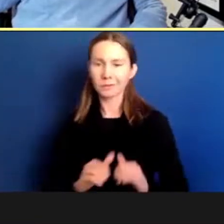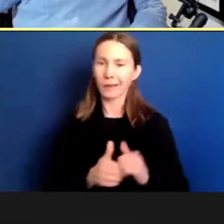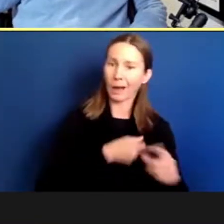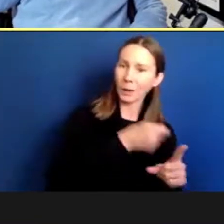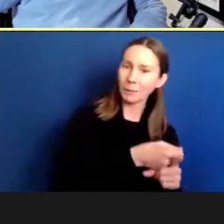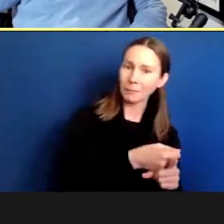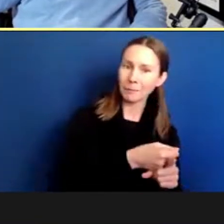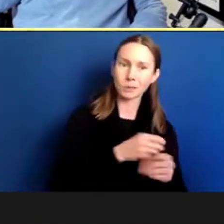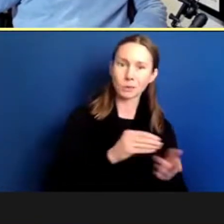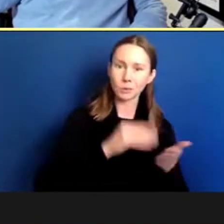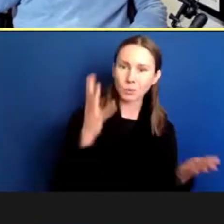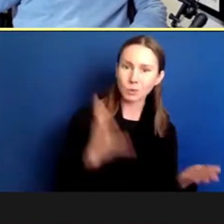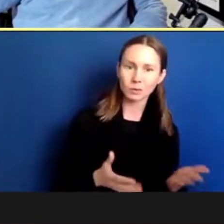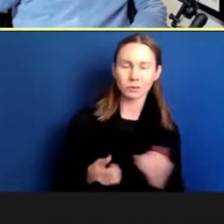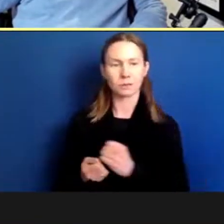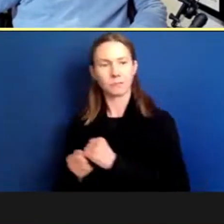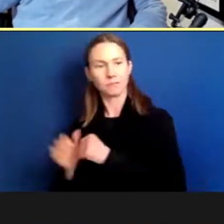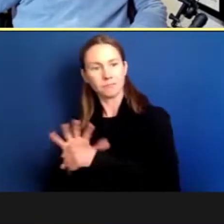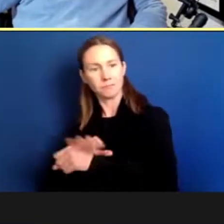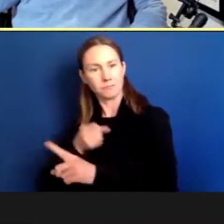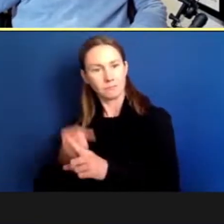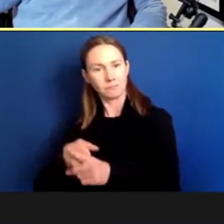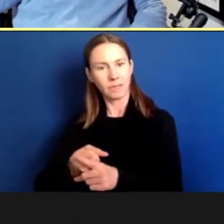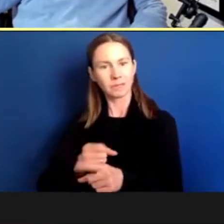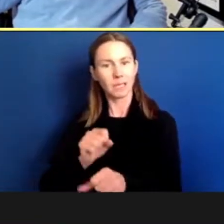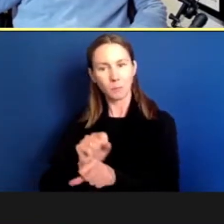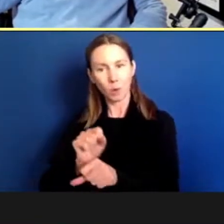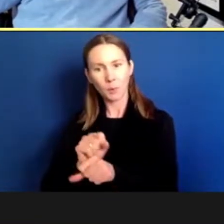employment of people with disabilities before and after the pandemic,